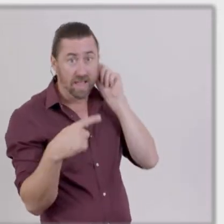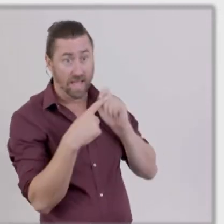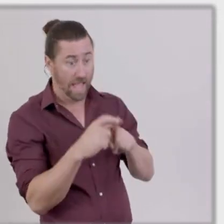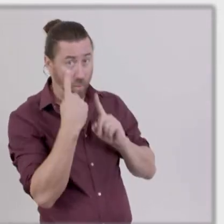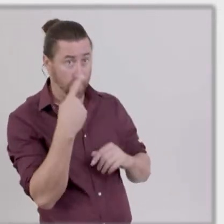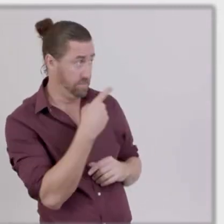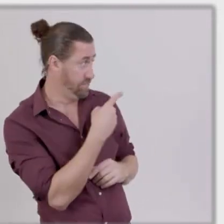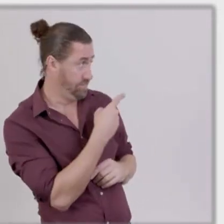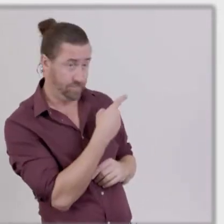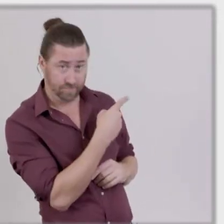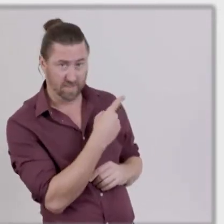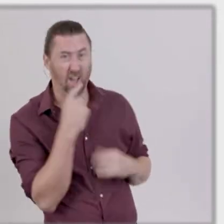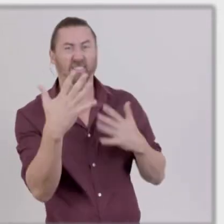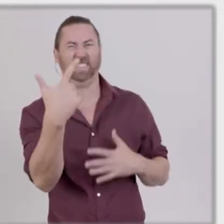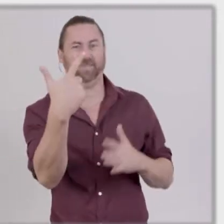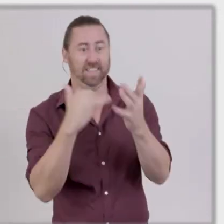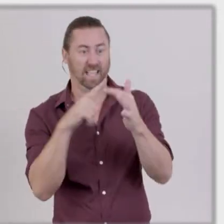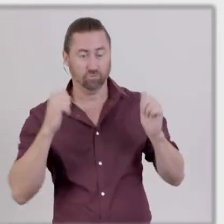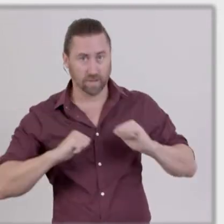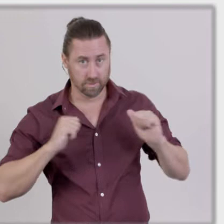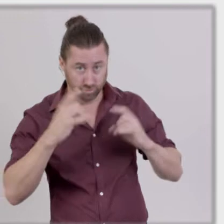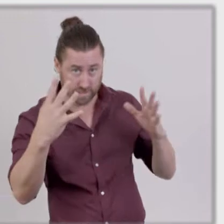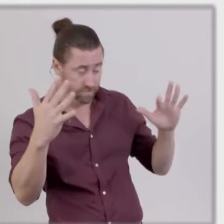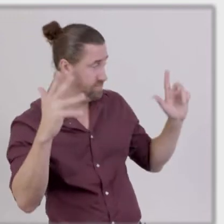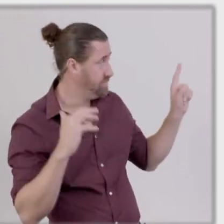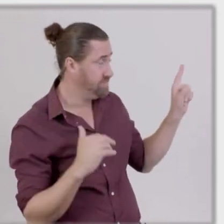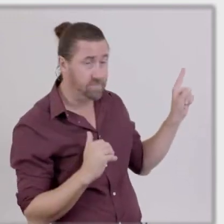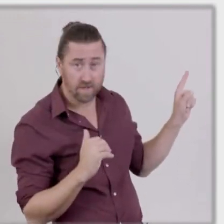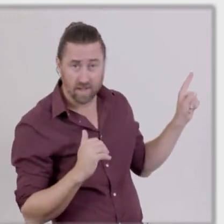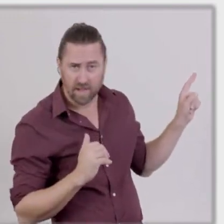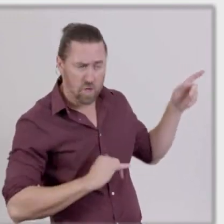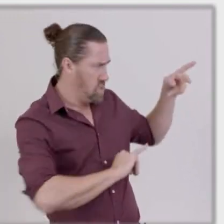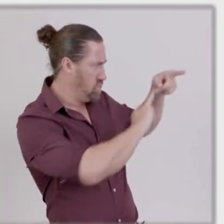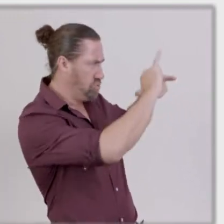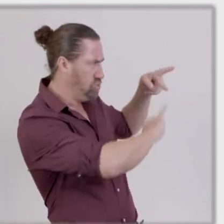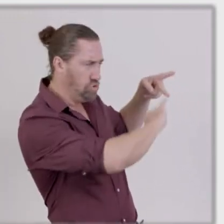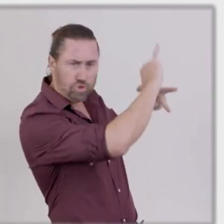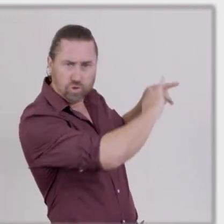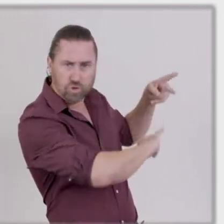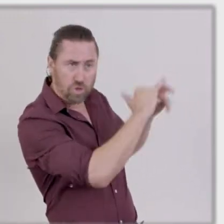So I'll count back from seven this time. Ready? Which fraction is greater?